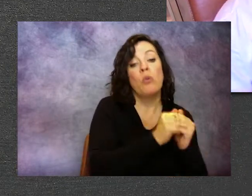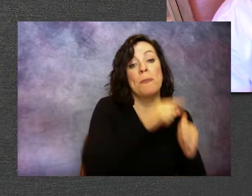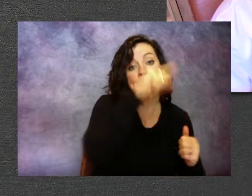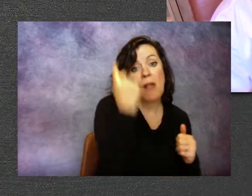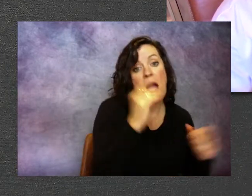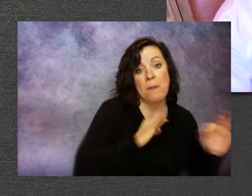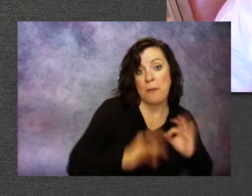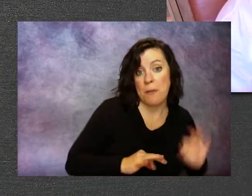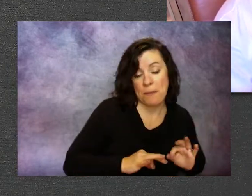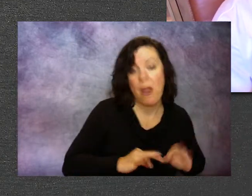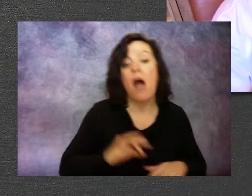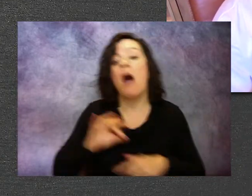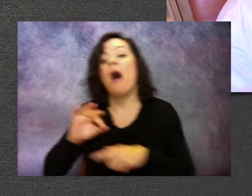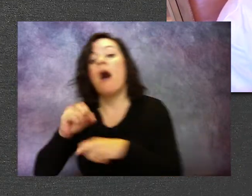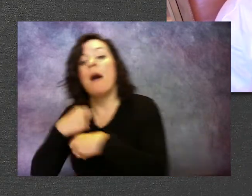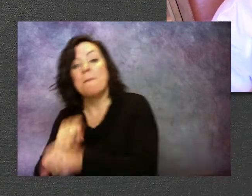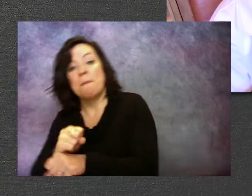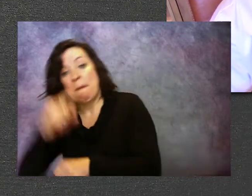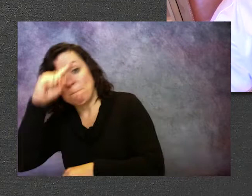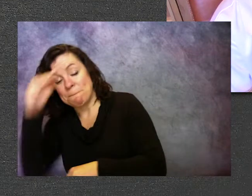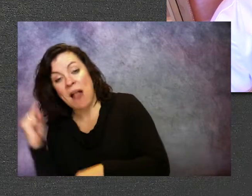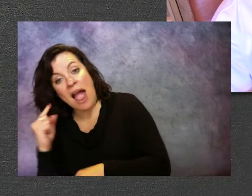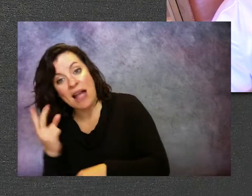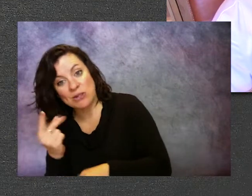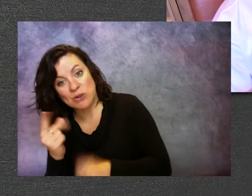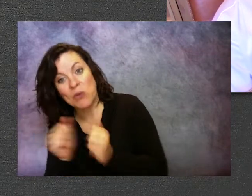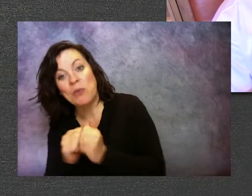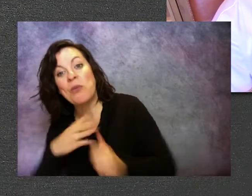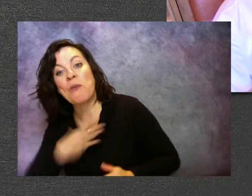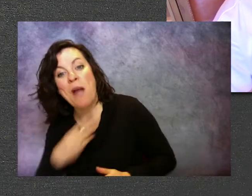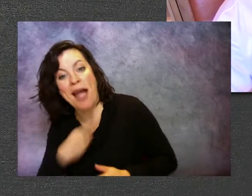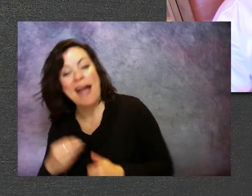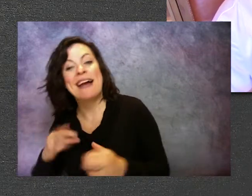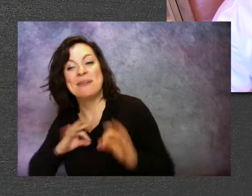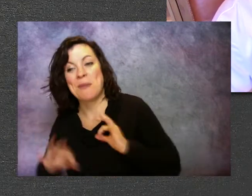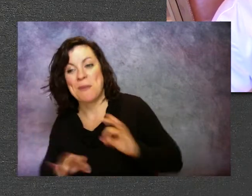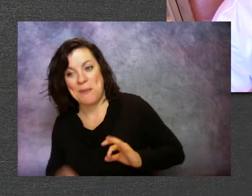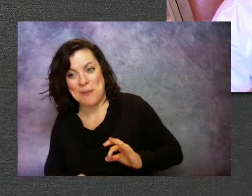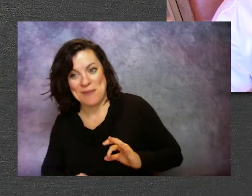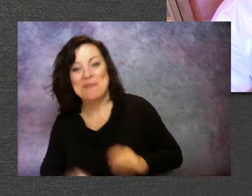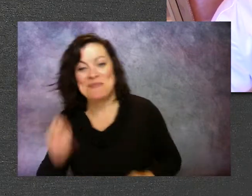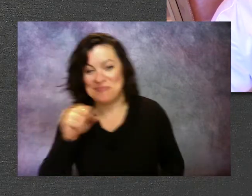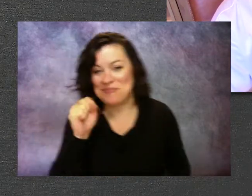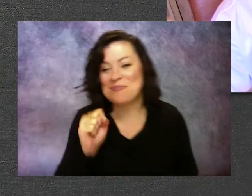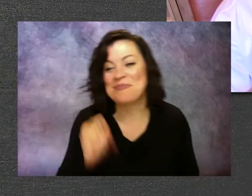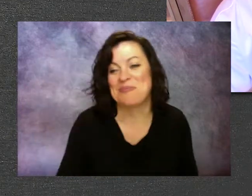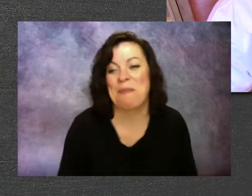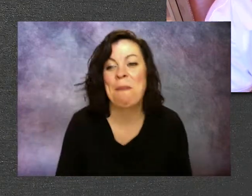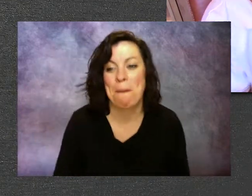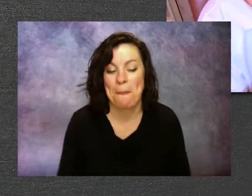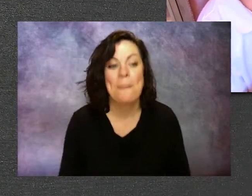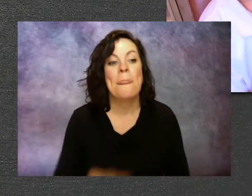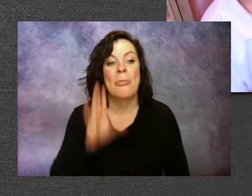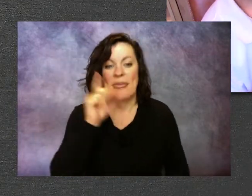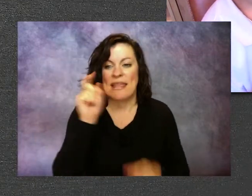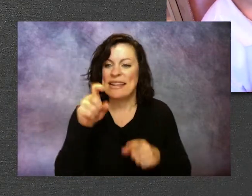So, I thought it'd be fun if we did this together, so all you need, really, is a straw, some paper. I put a little furry felt on there, do you want to touch it?